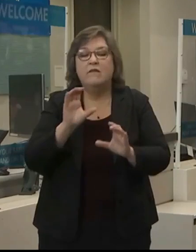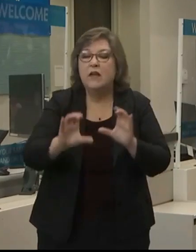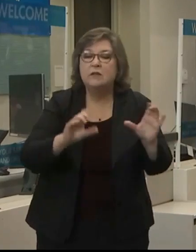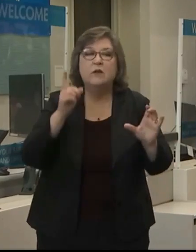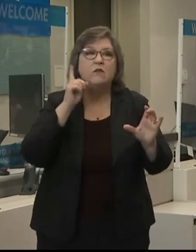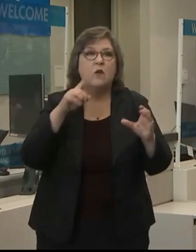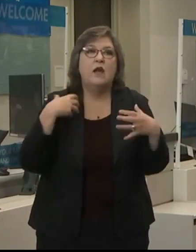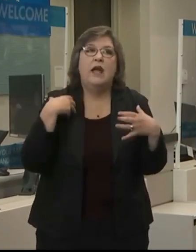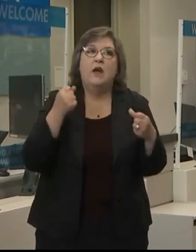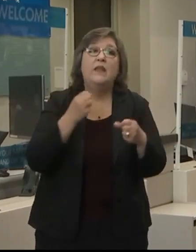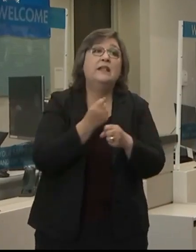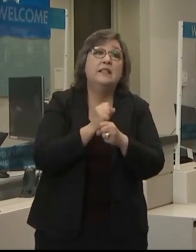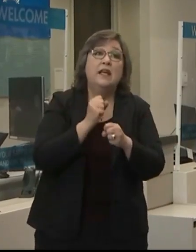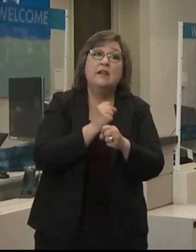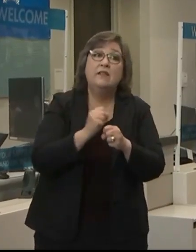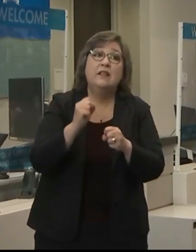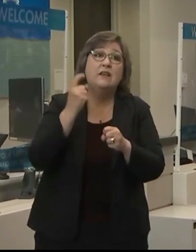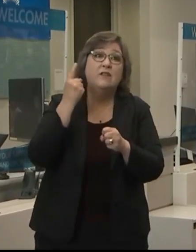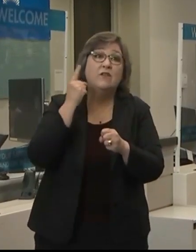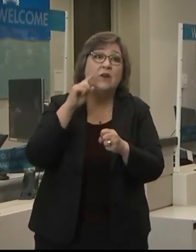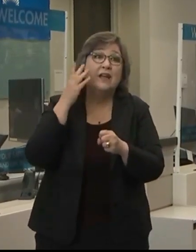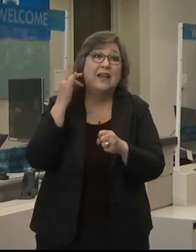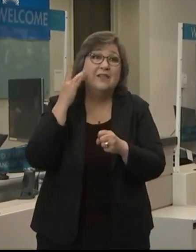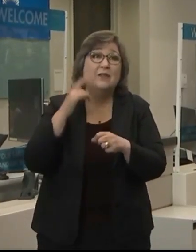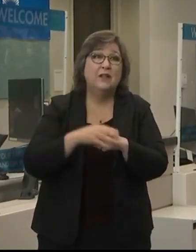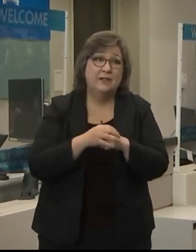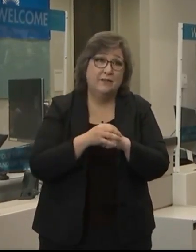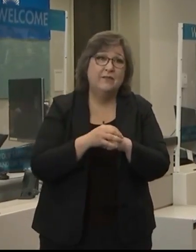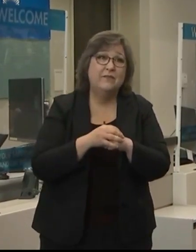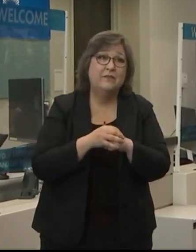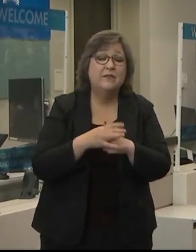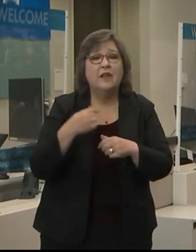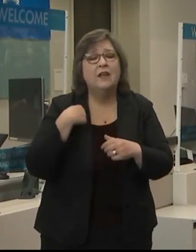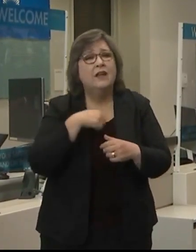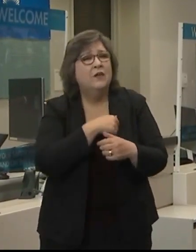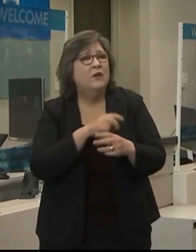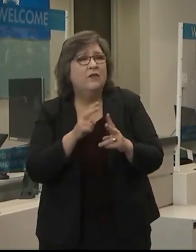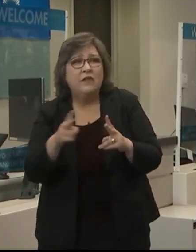uh look, We are mindful uh that we are here an important juncture in the